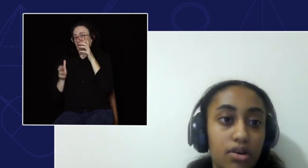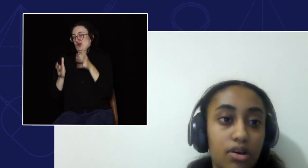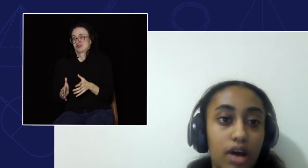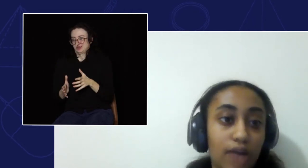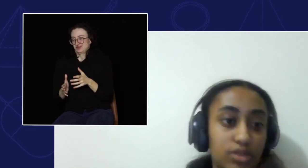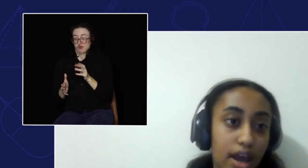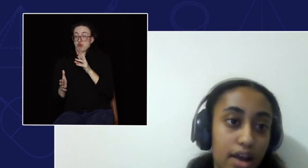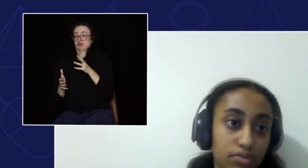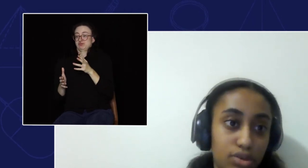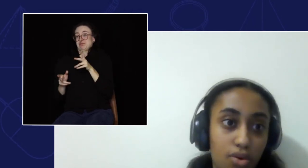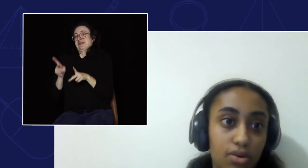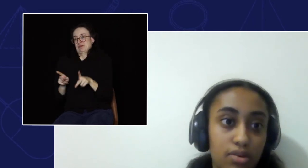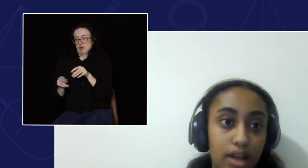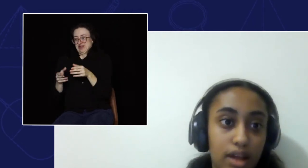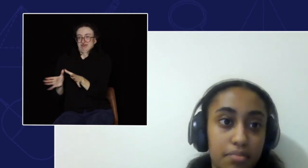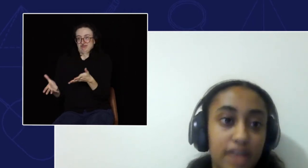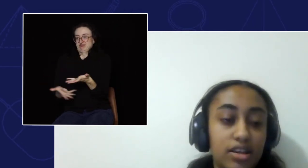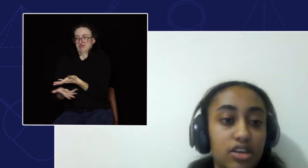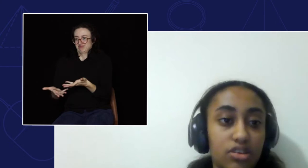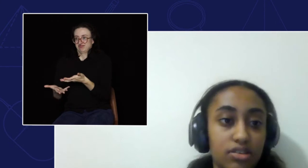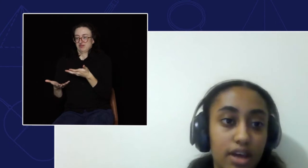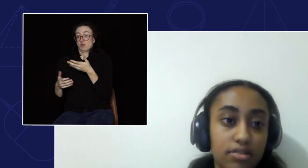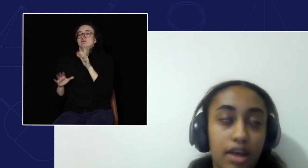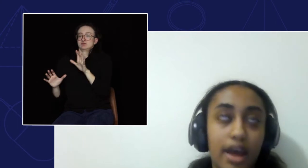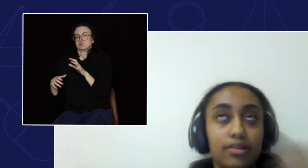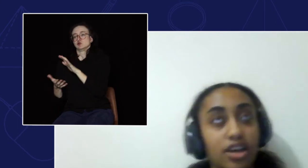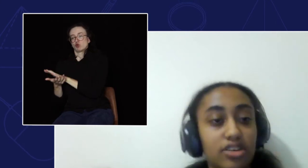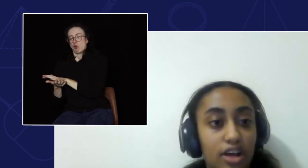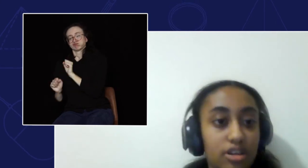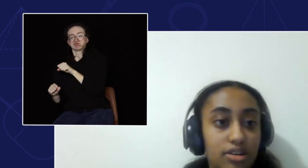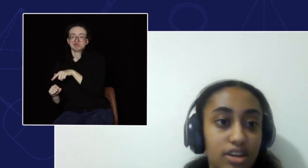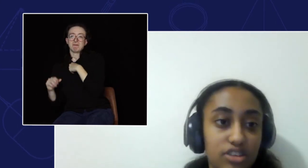outside of school, my teacher's Deaf, and there's other teachers